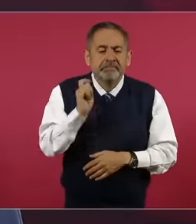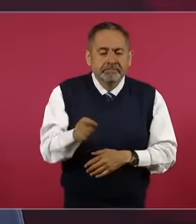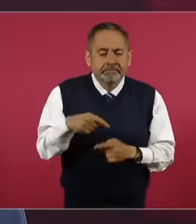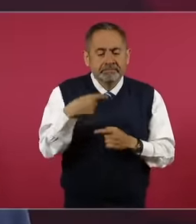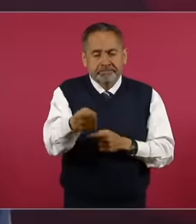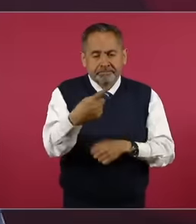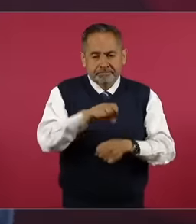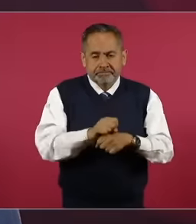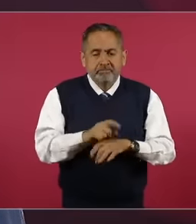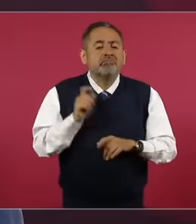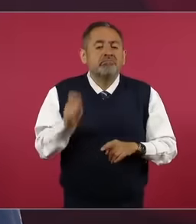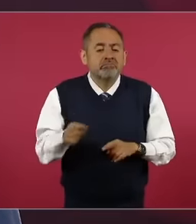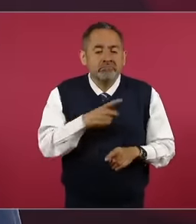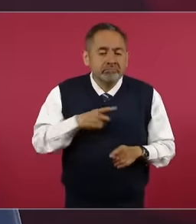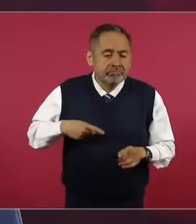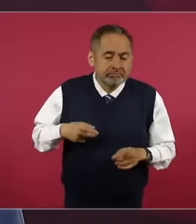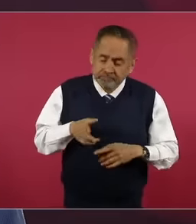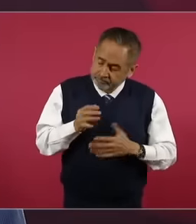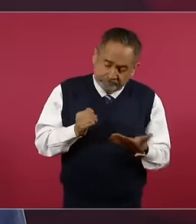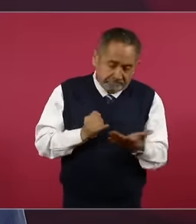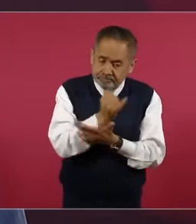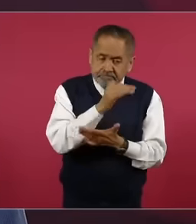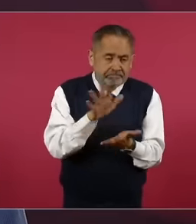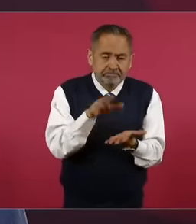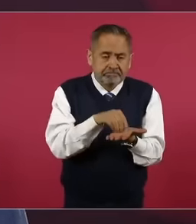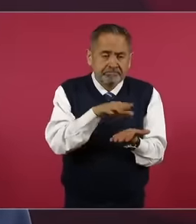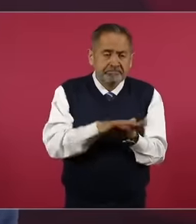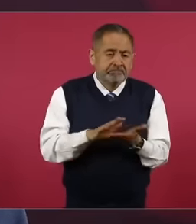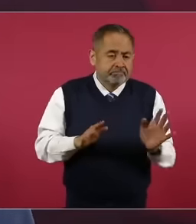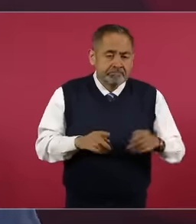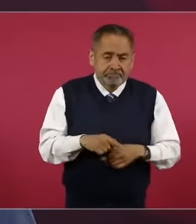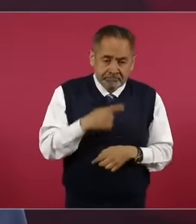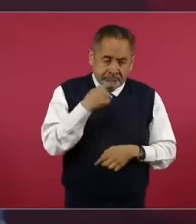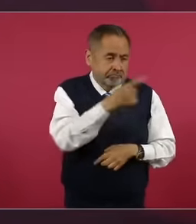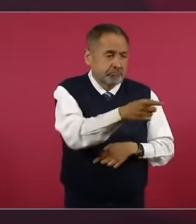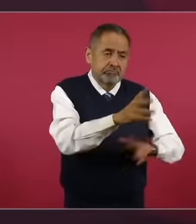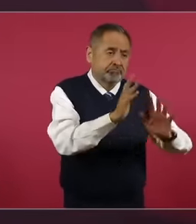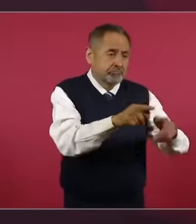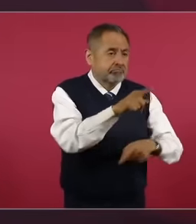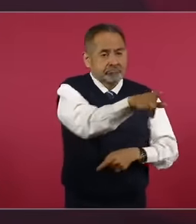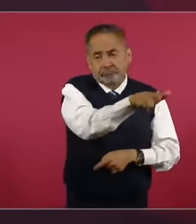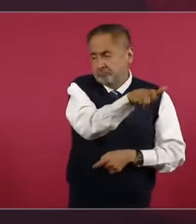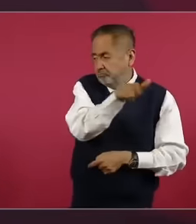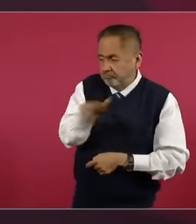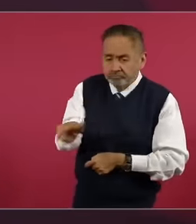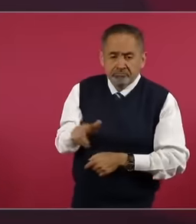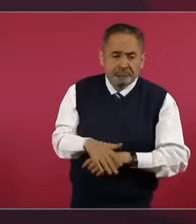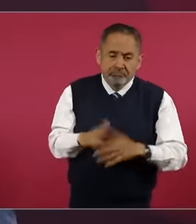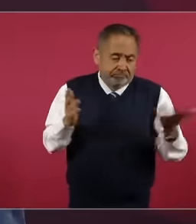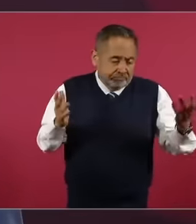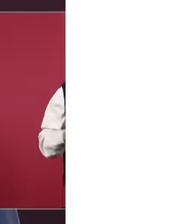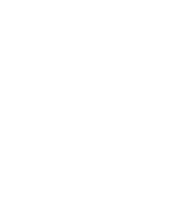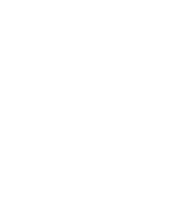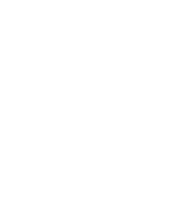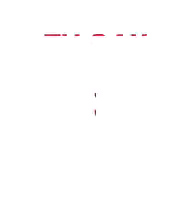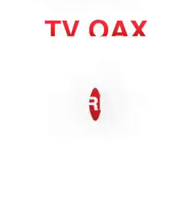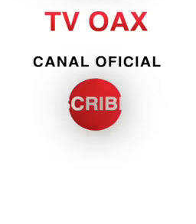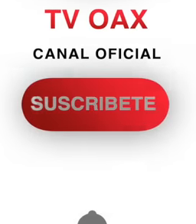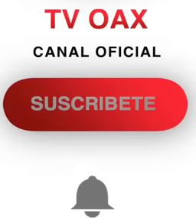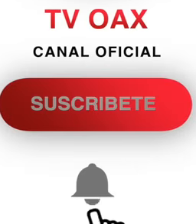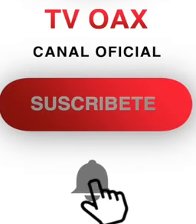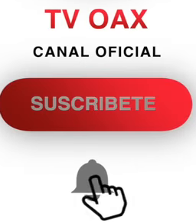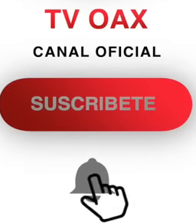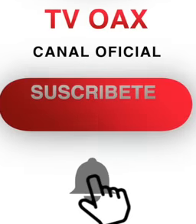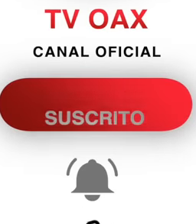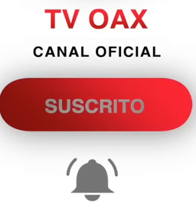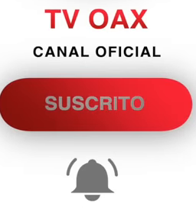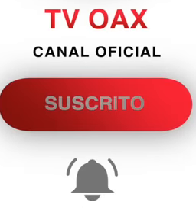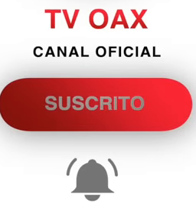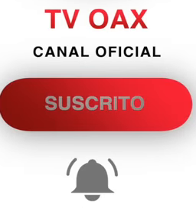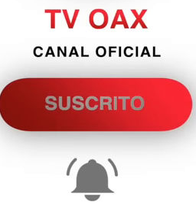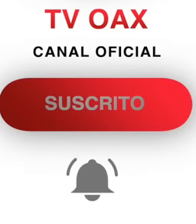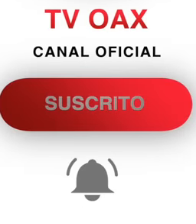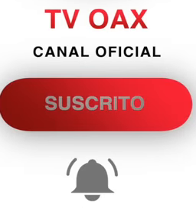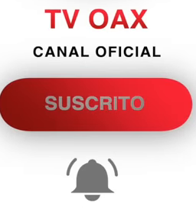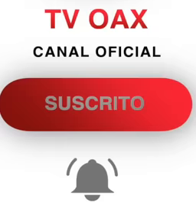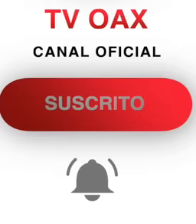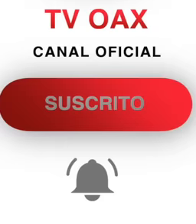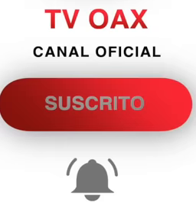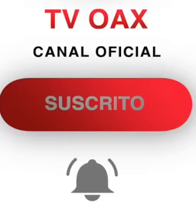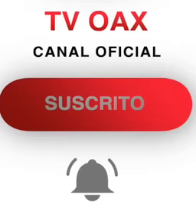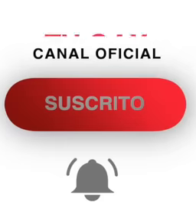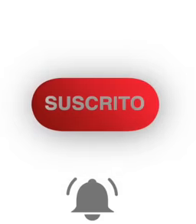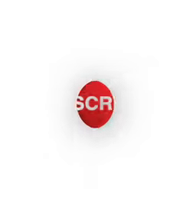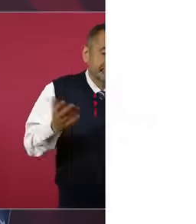is to say we do not have jurisdiction is res judicata